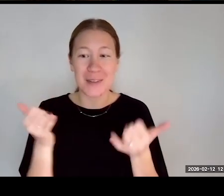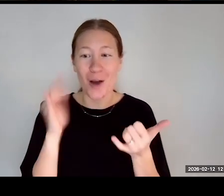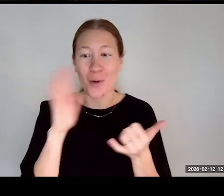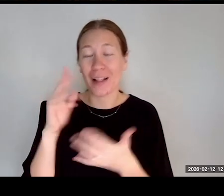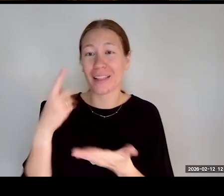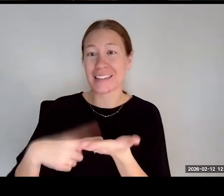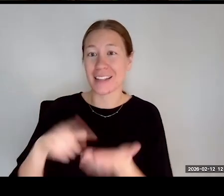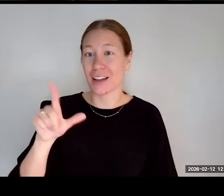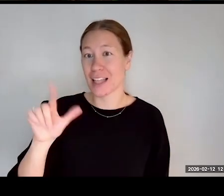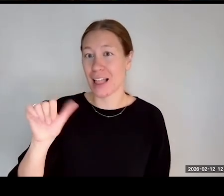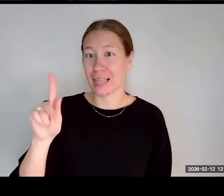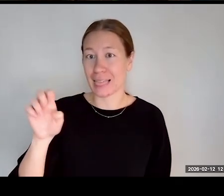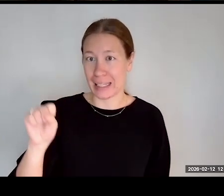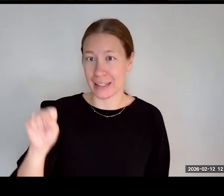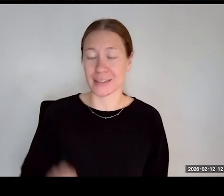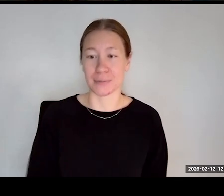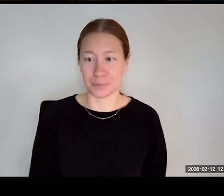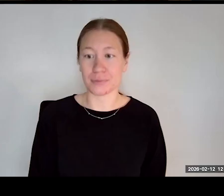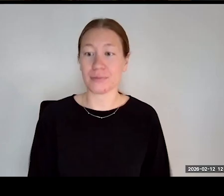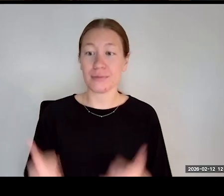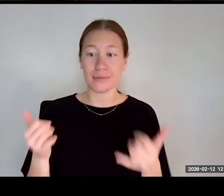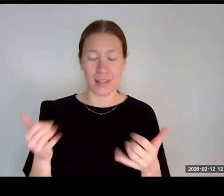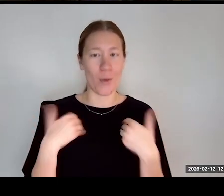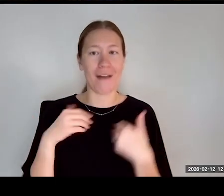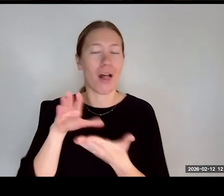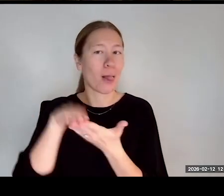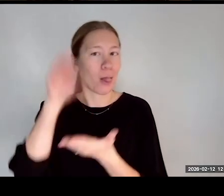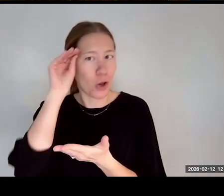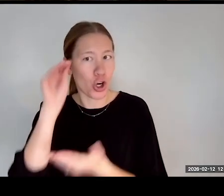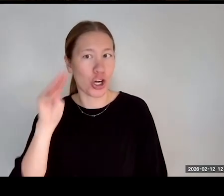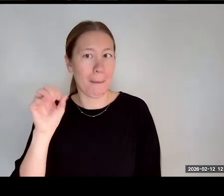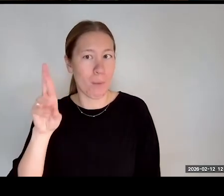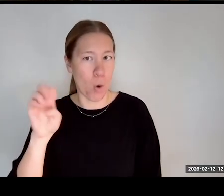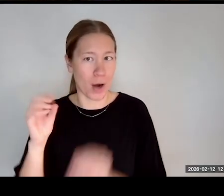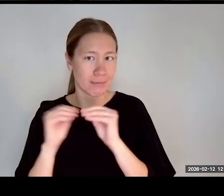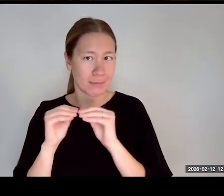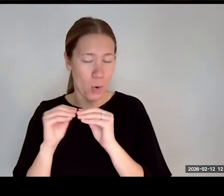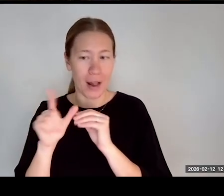So right now I have this learn more link and it's actually redirecting to an online article called,